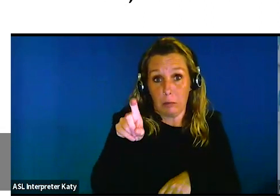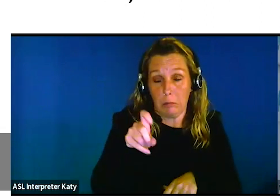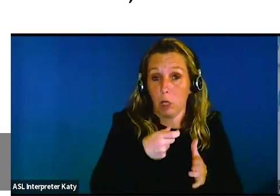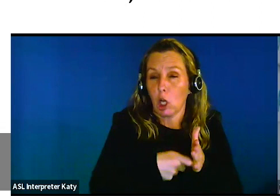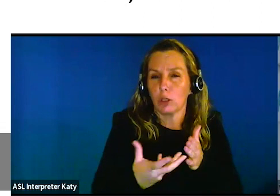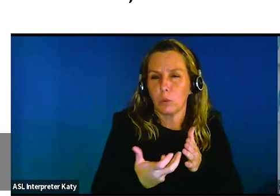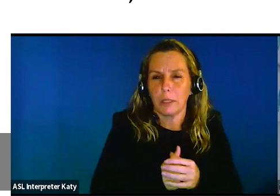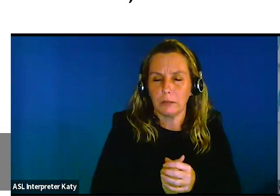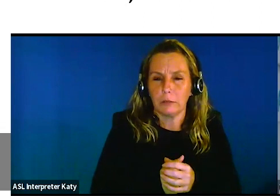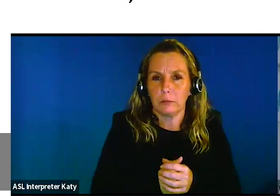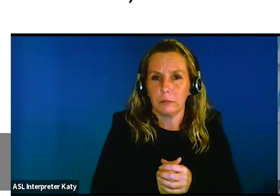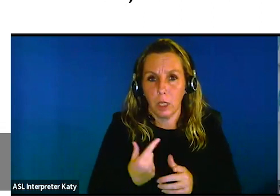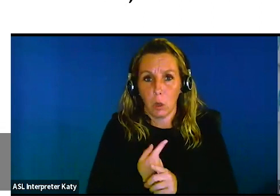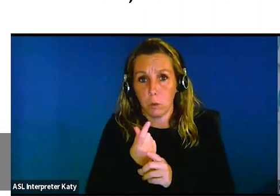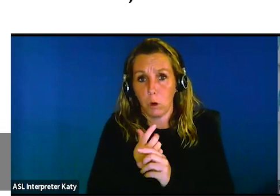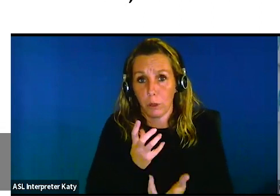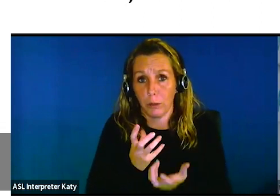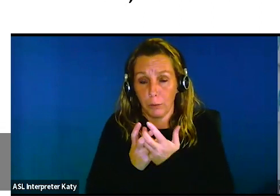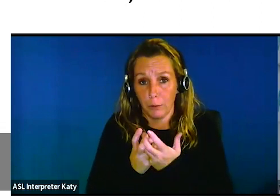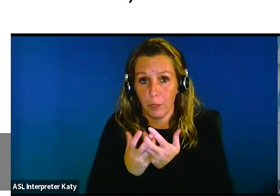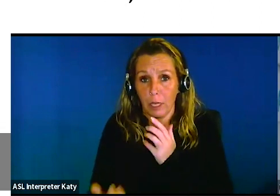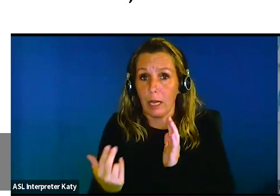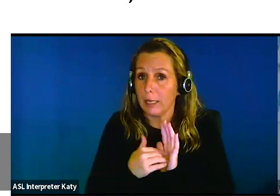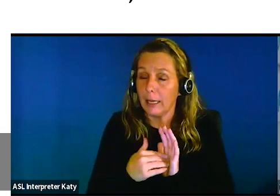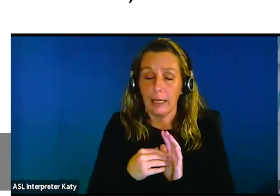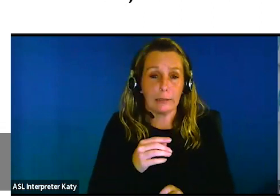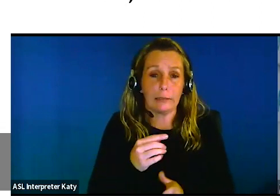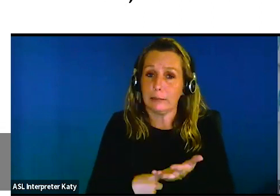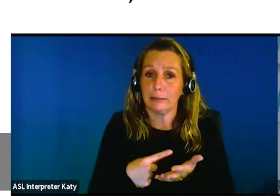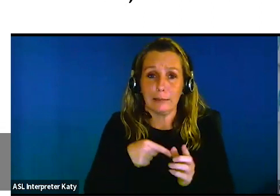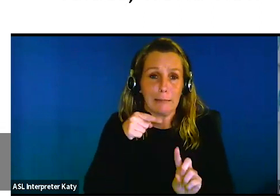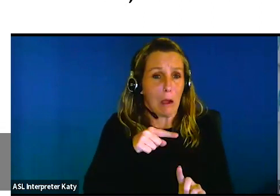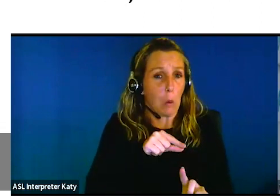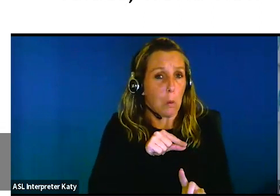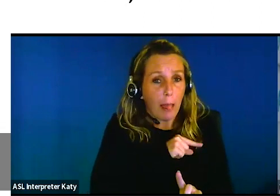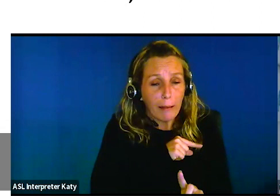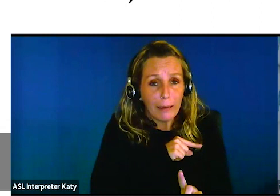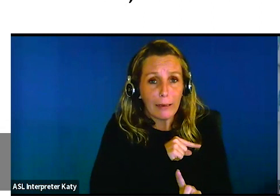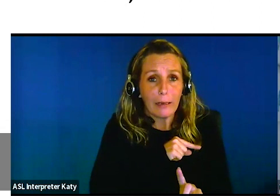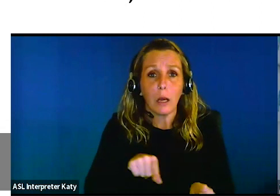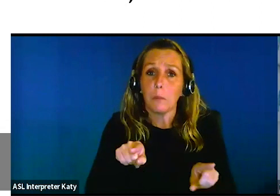Appropriateness, we're talking about, again, quality pieces. But then it has to be acceptable.